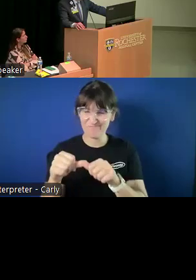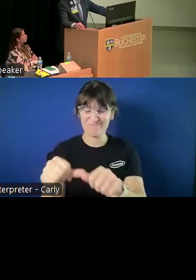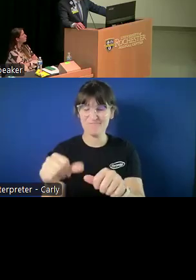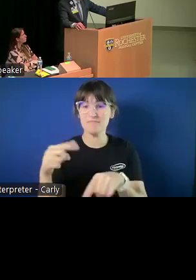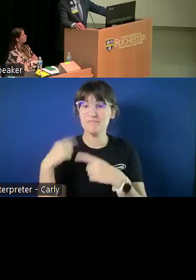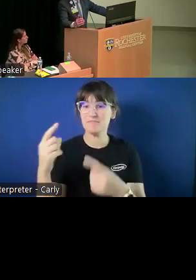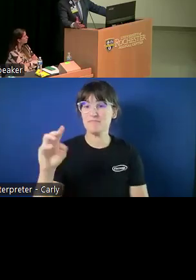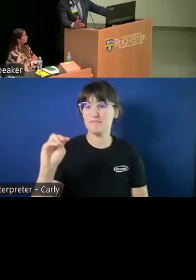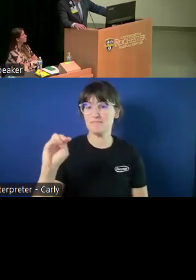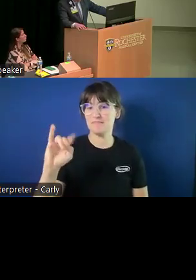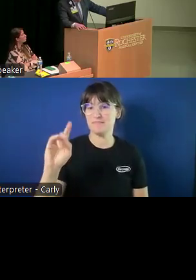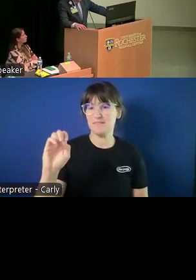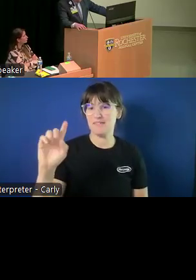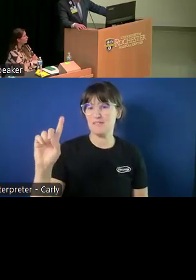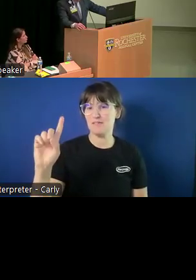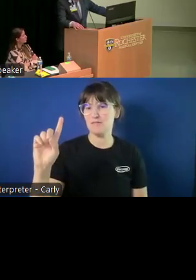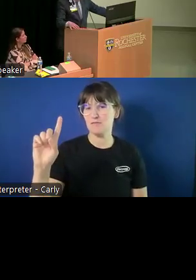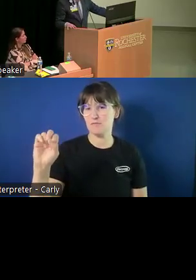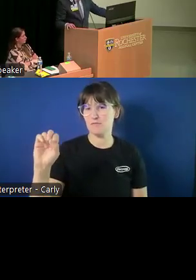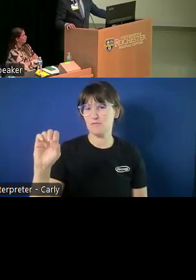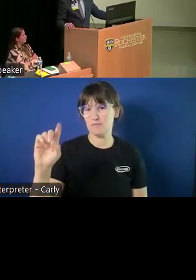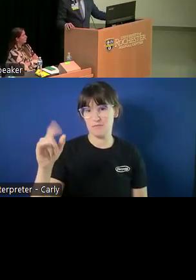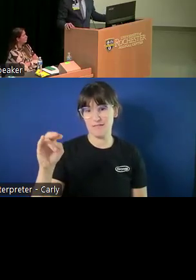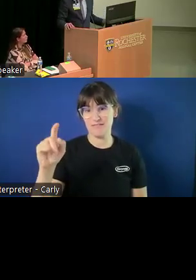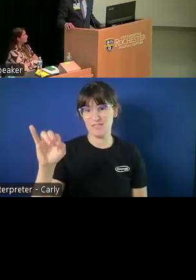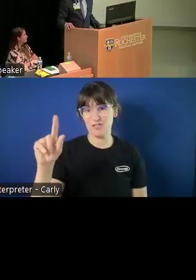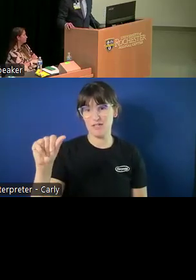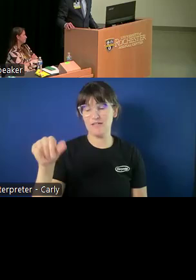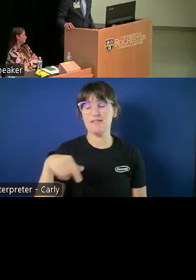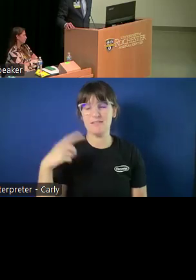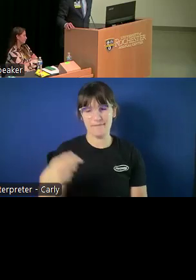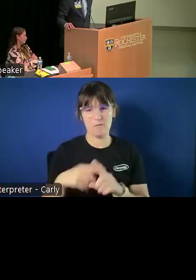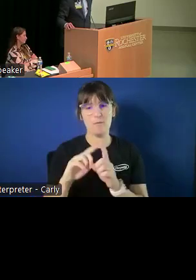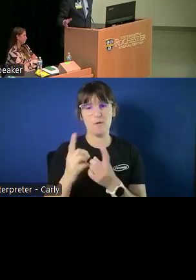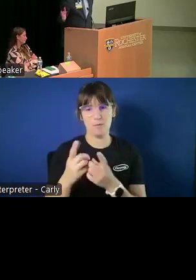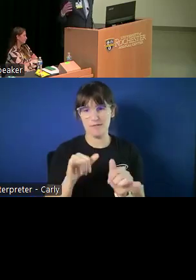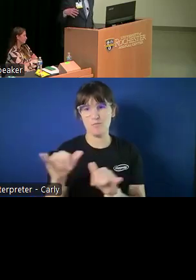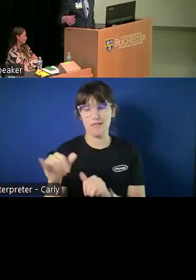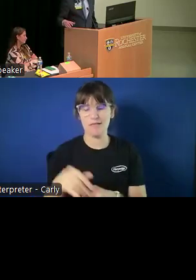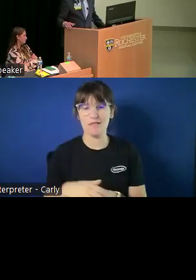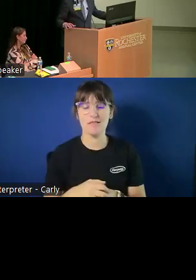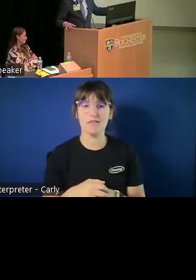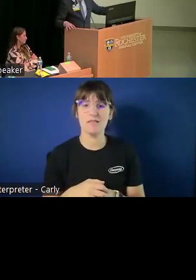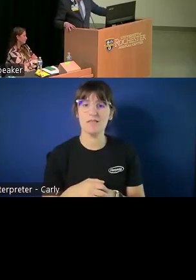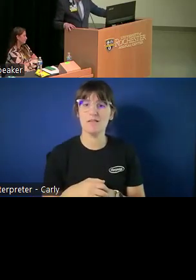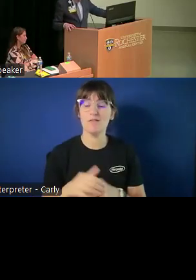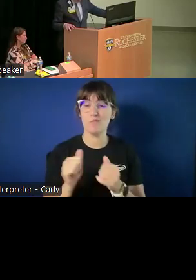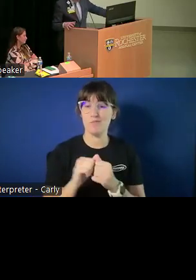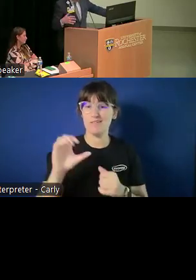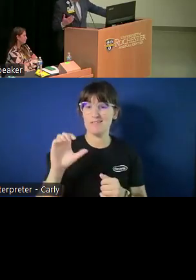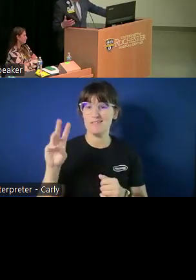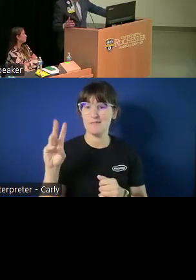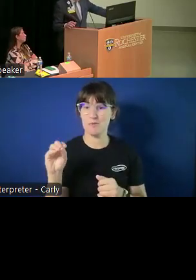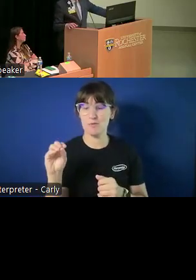Levitera who was also from our department with the addition of a CWO our office was scoped to embrace